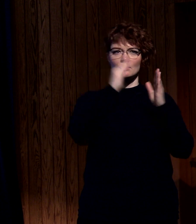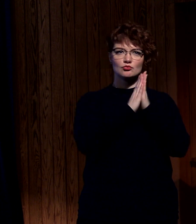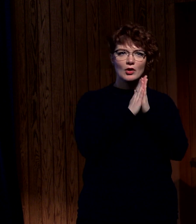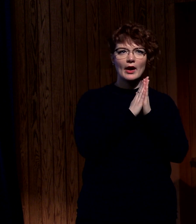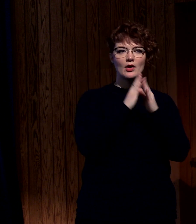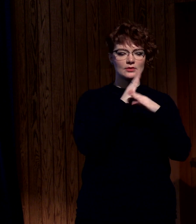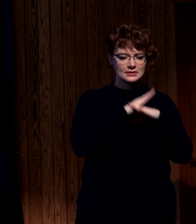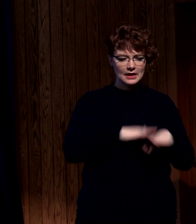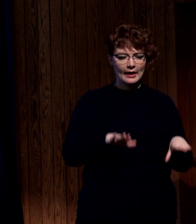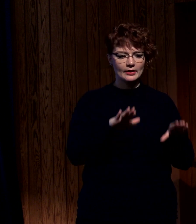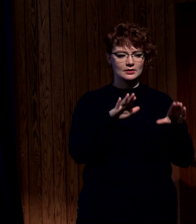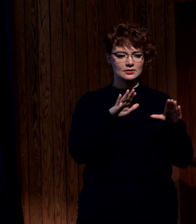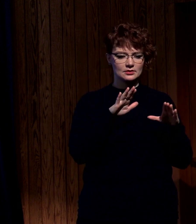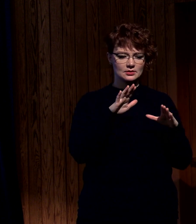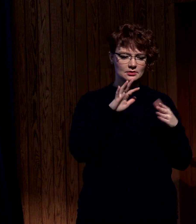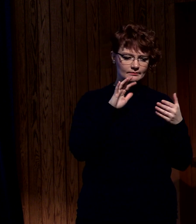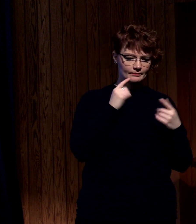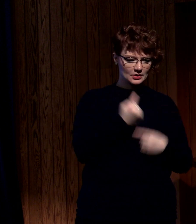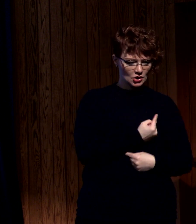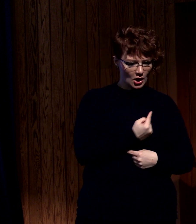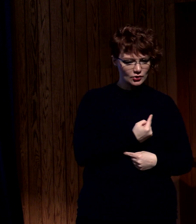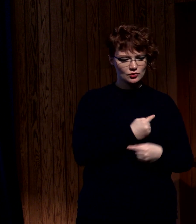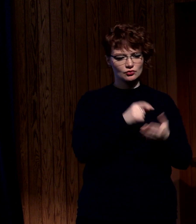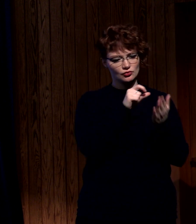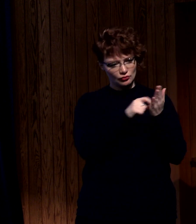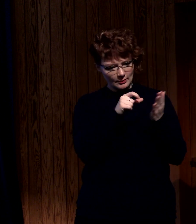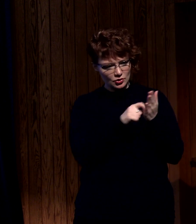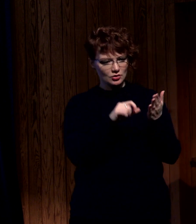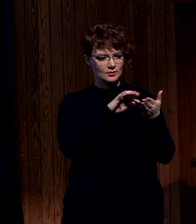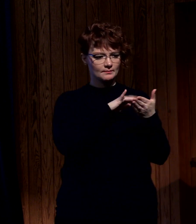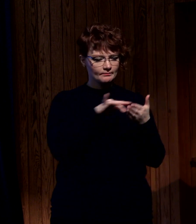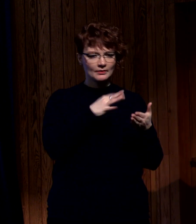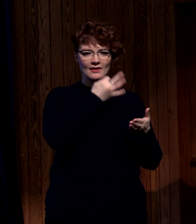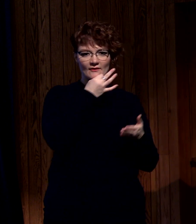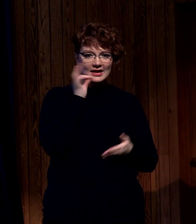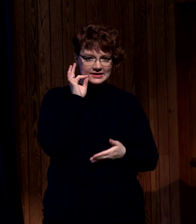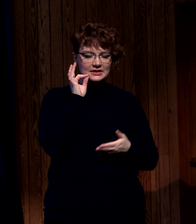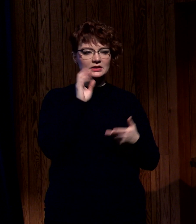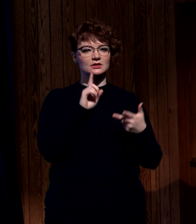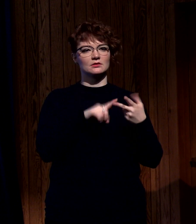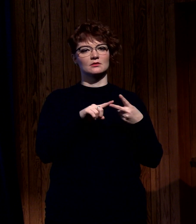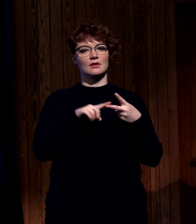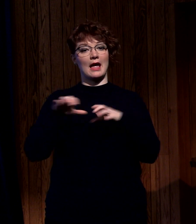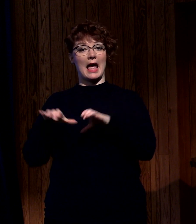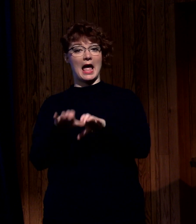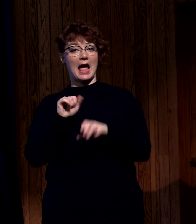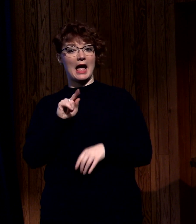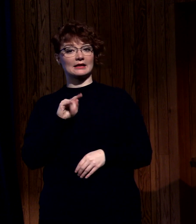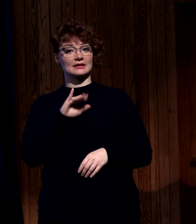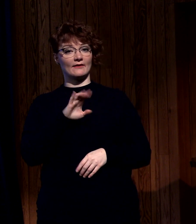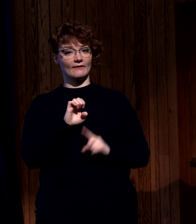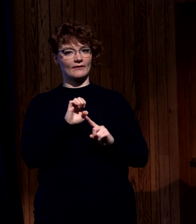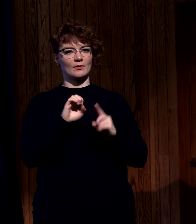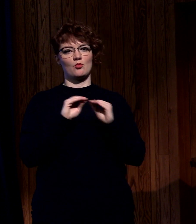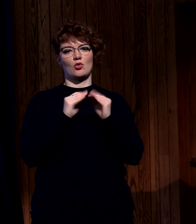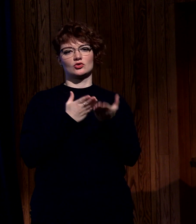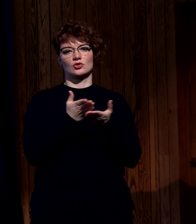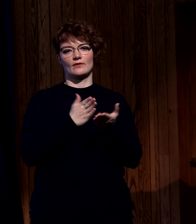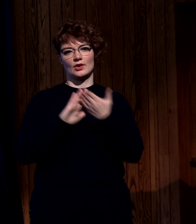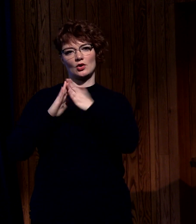solitude, fasting scripture. And then there were active rhythms which are meant to serve the community. These were of